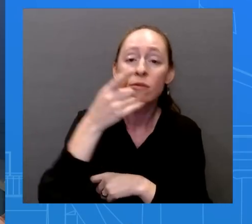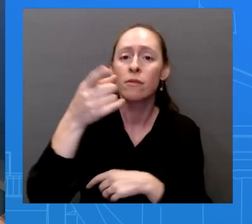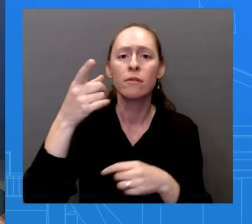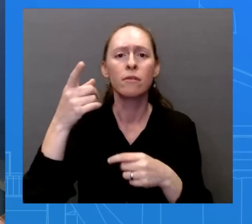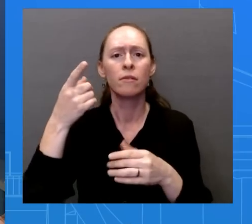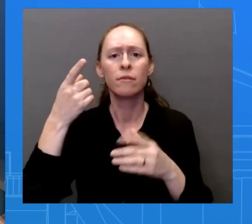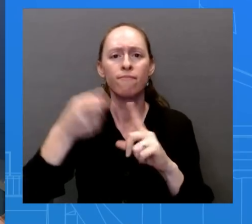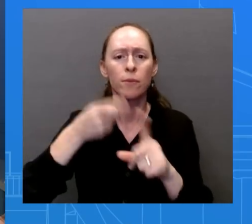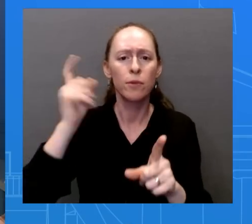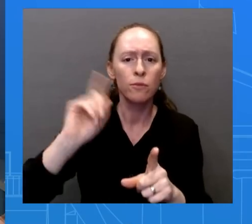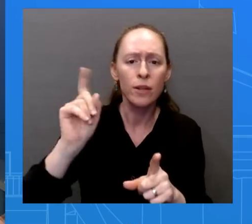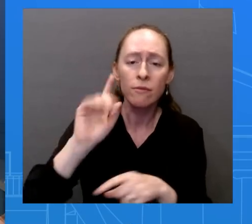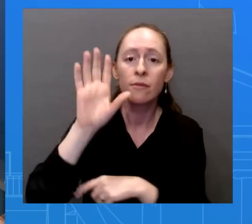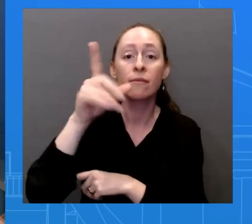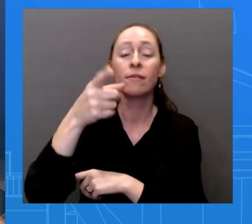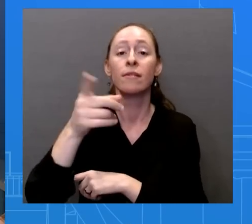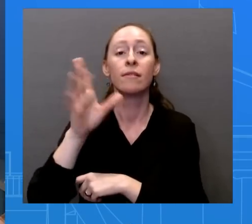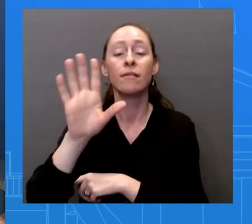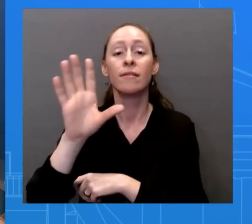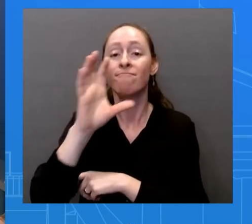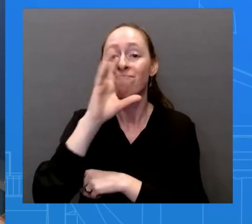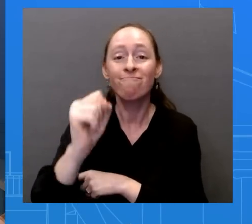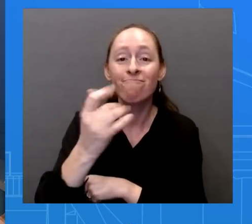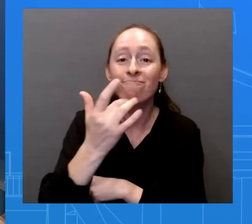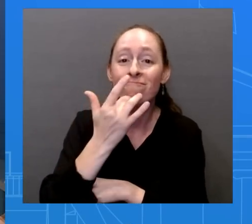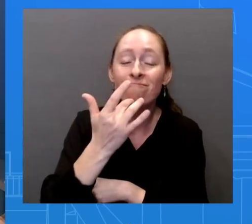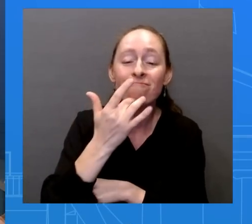This is something we continue to strive toward and fight for,